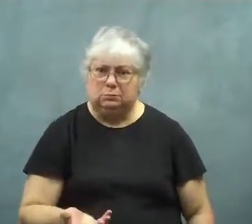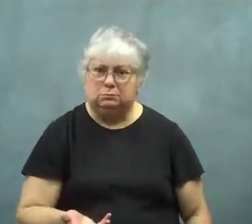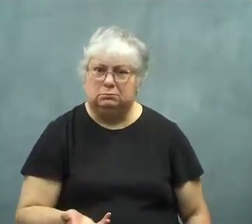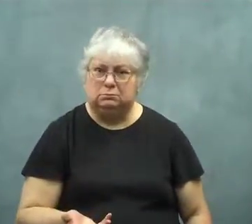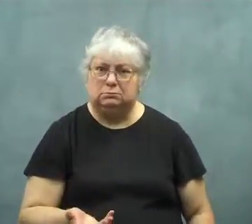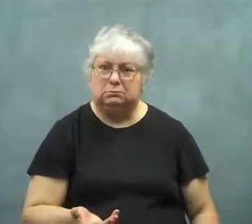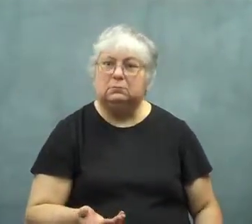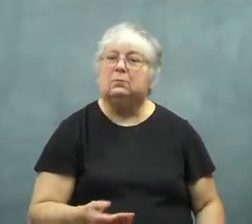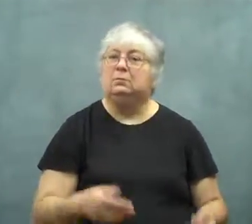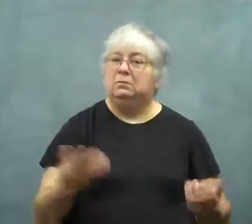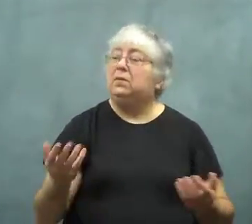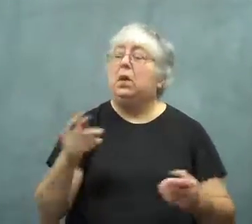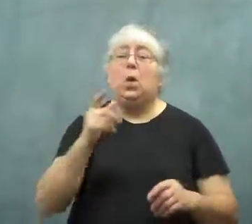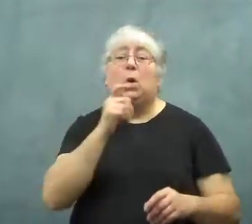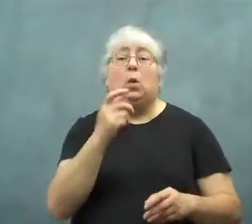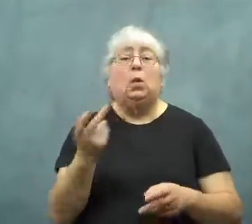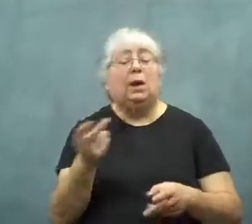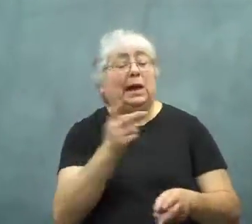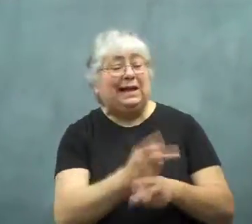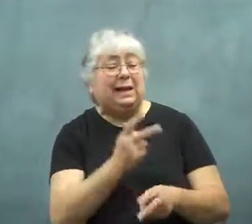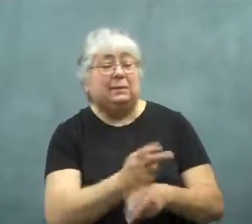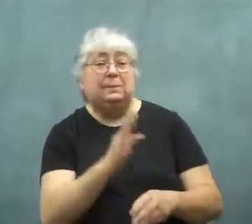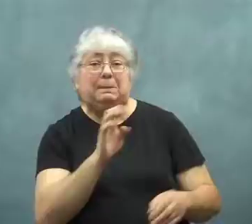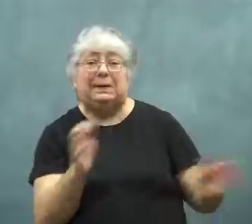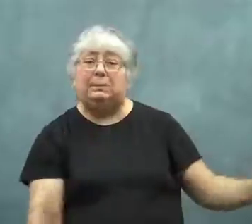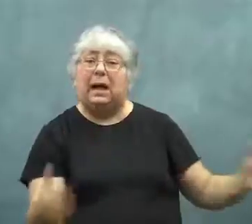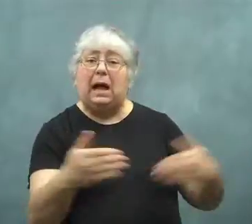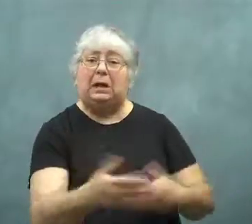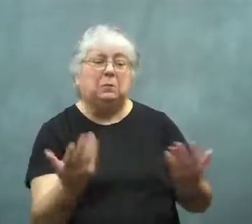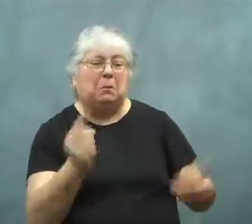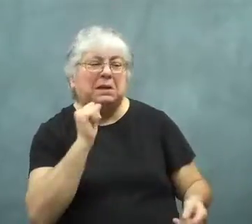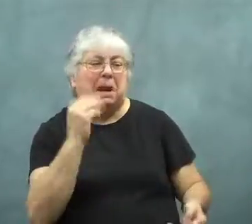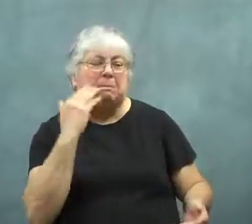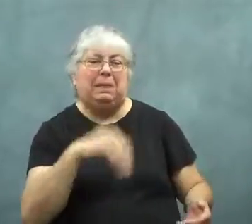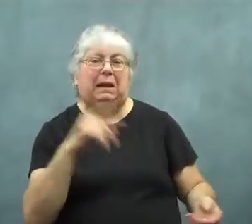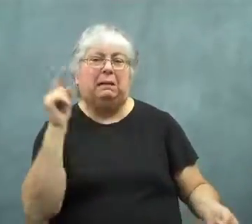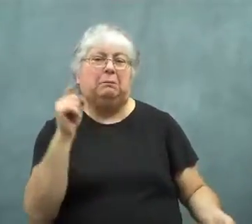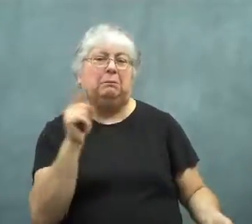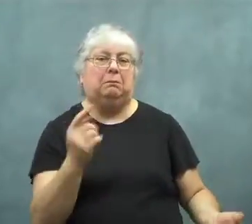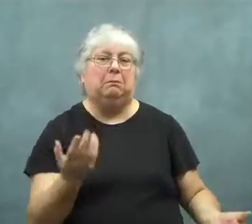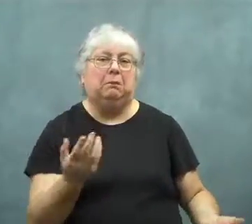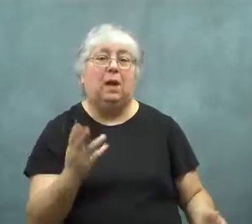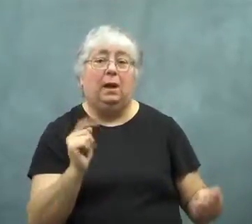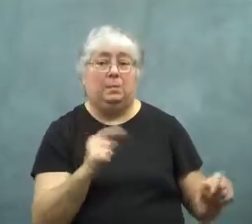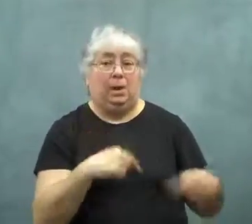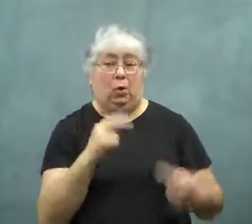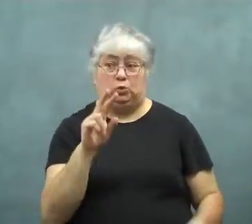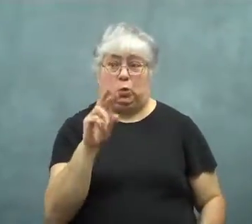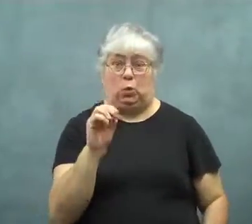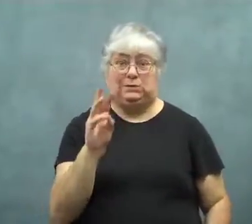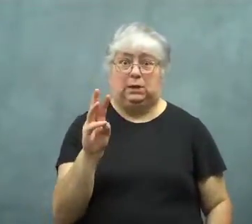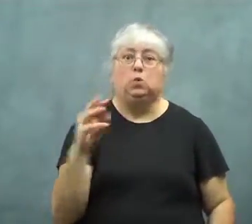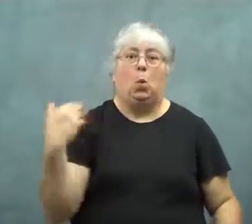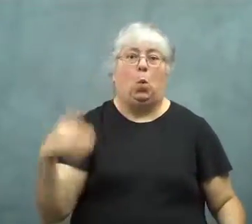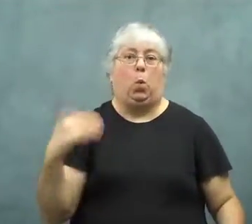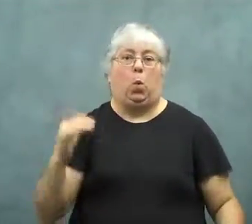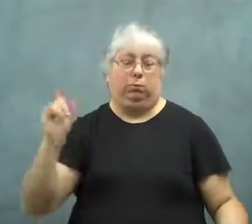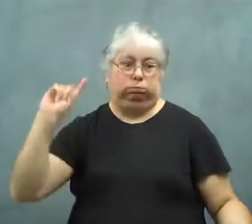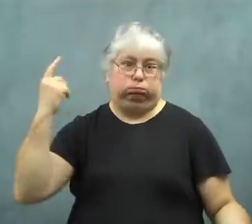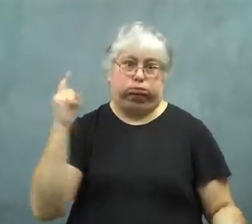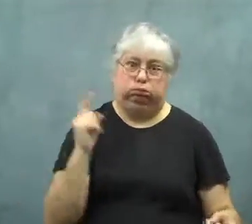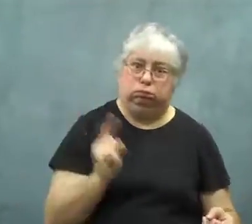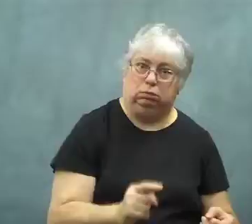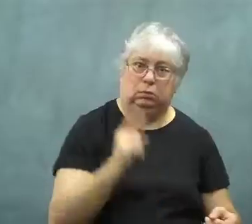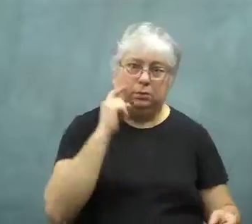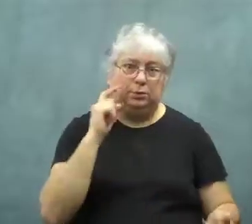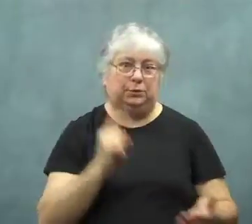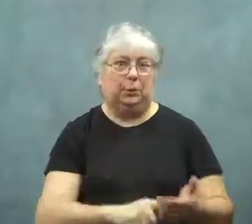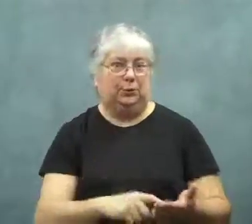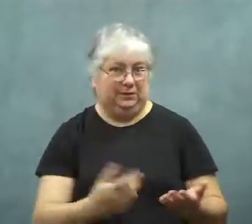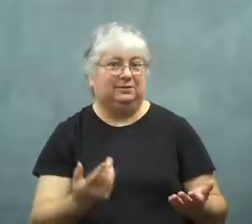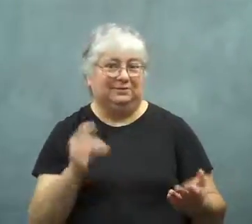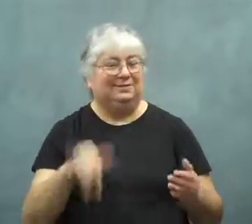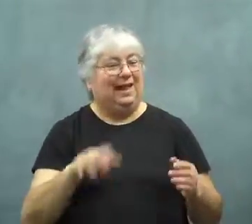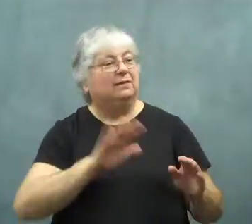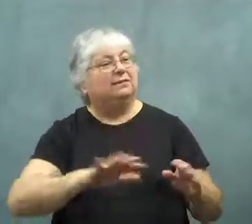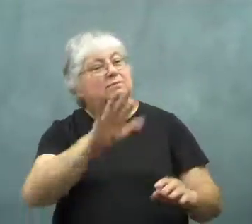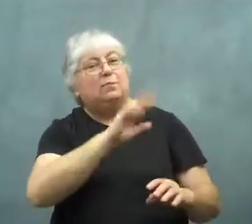It wasn't a serious concern with bees kept by beekeepers.